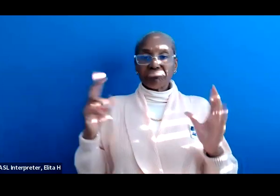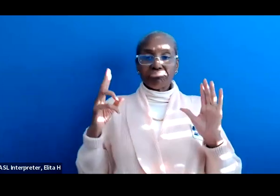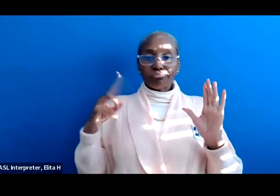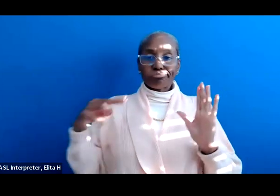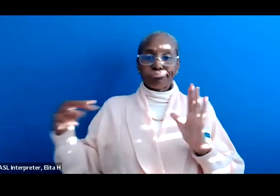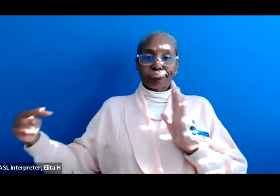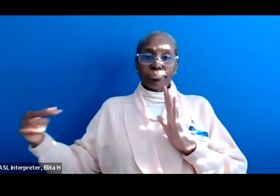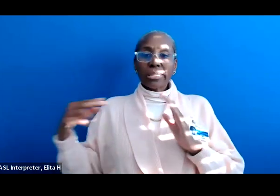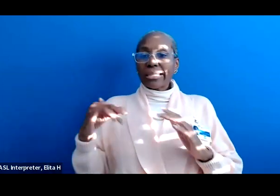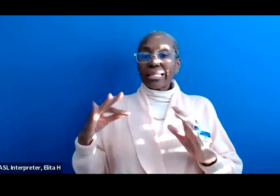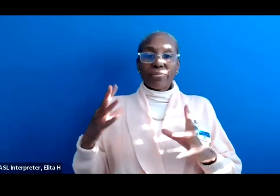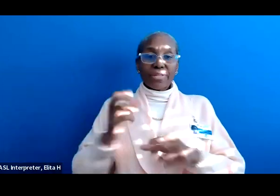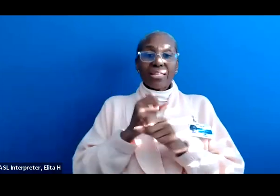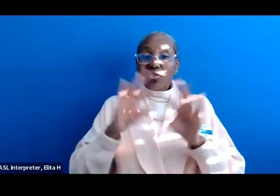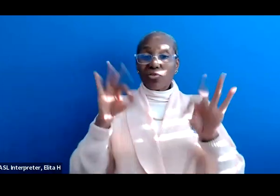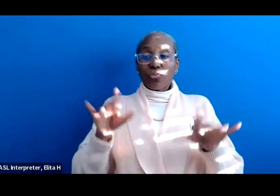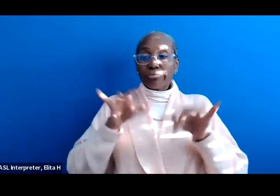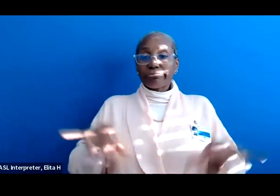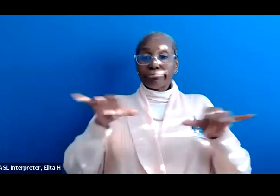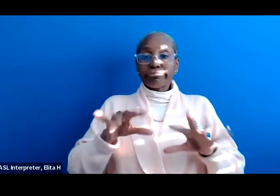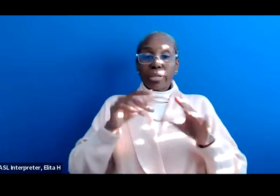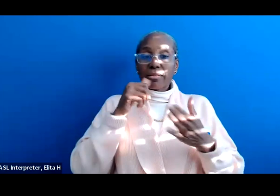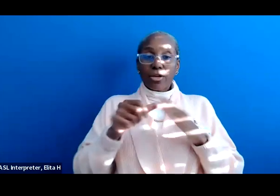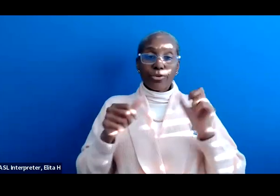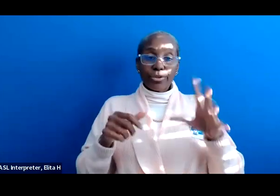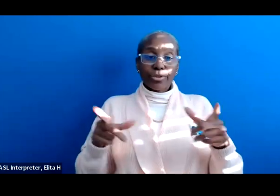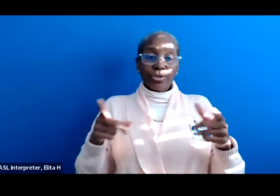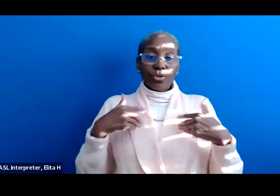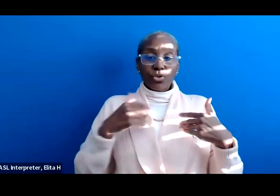But even if they just get the form letter from you and your senator or